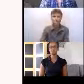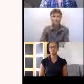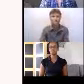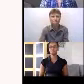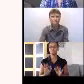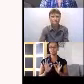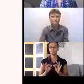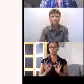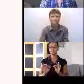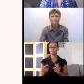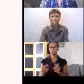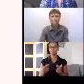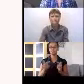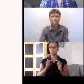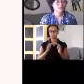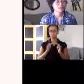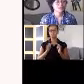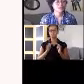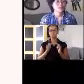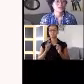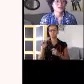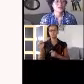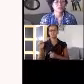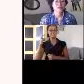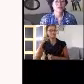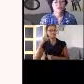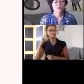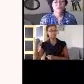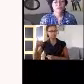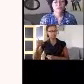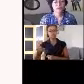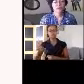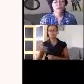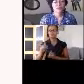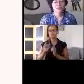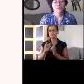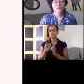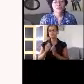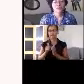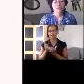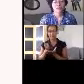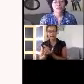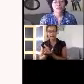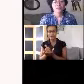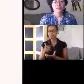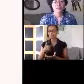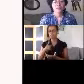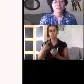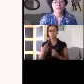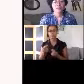I help? There's a sense of urgency that's happening and it's and I, and I've been shouting